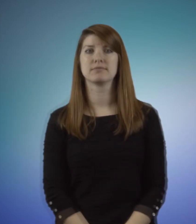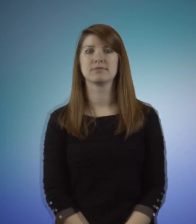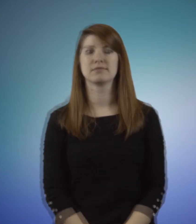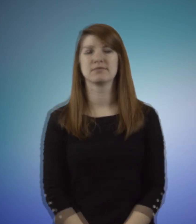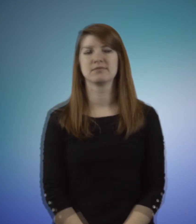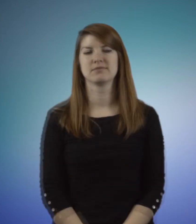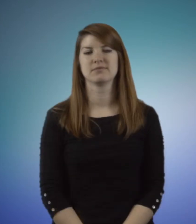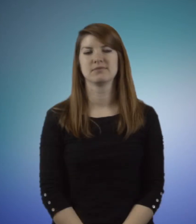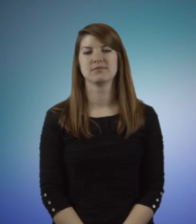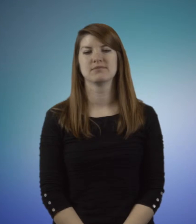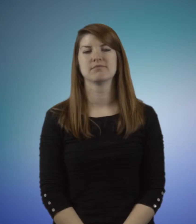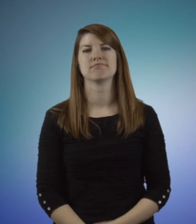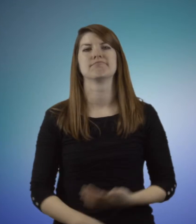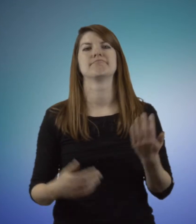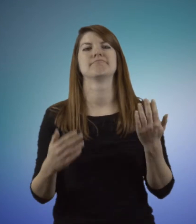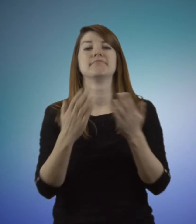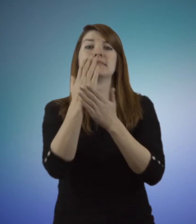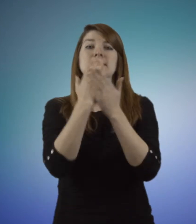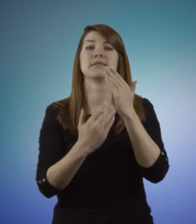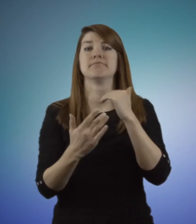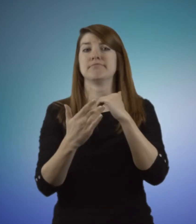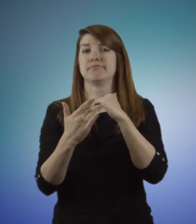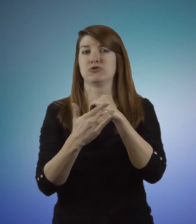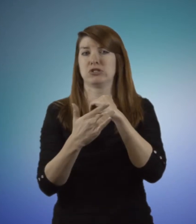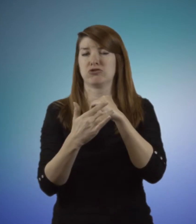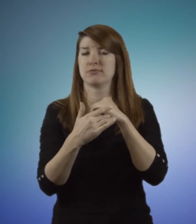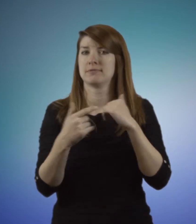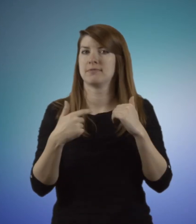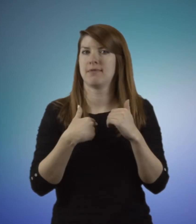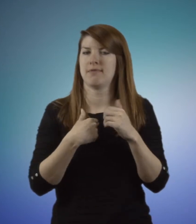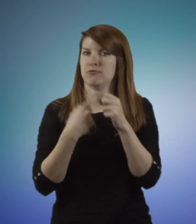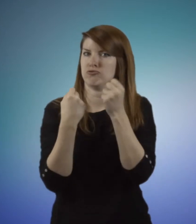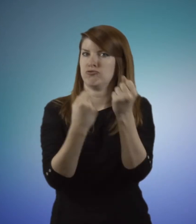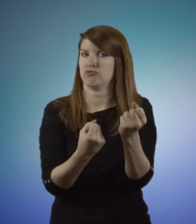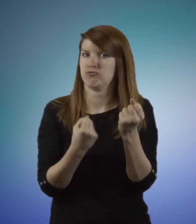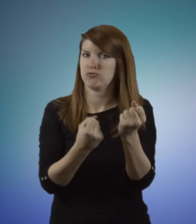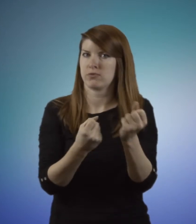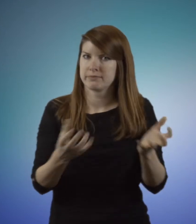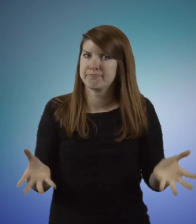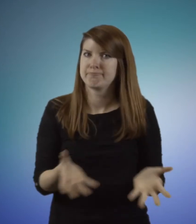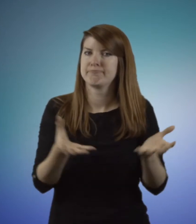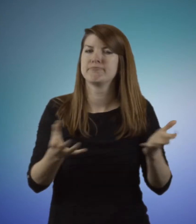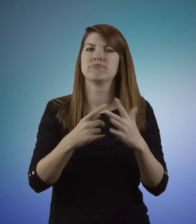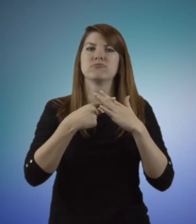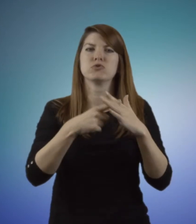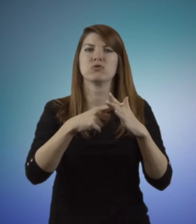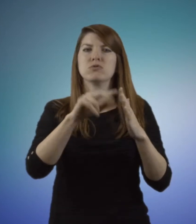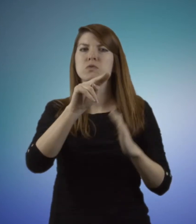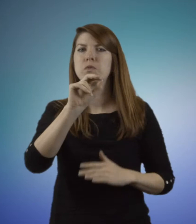Some strategies. I highly recommend that you start a notebook.